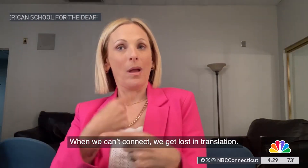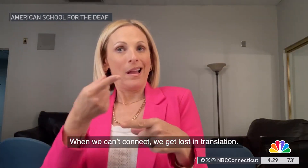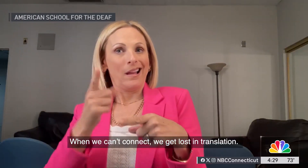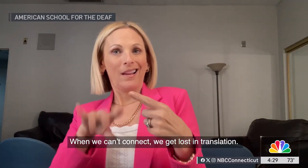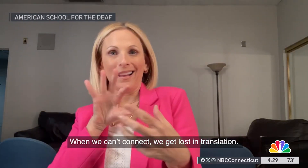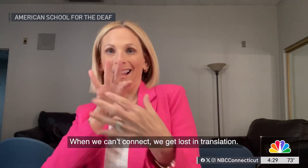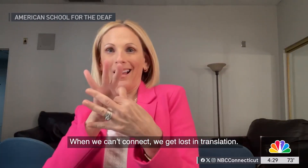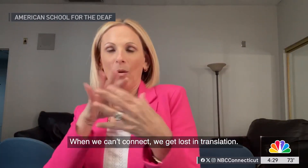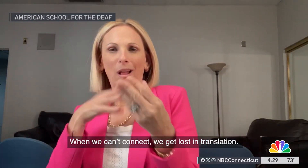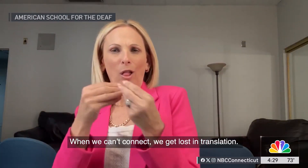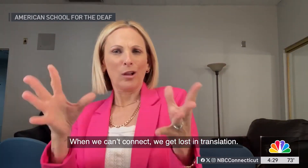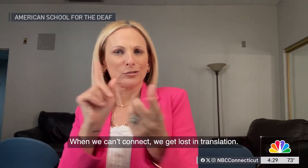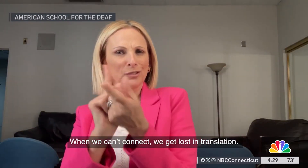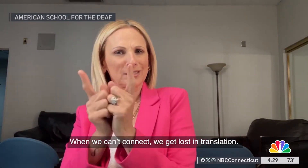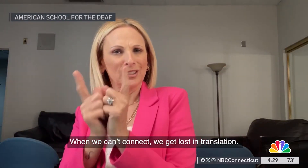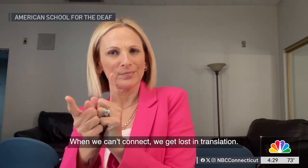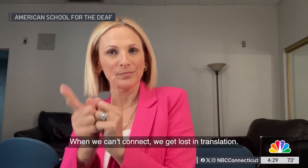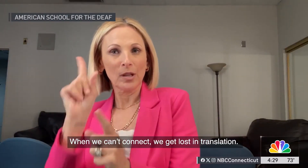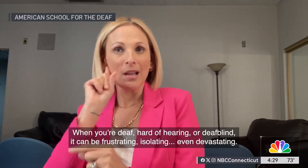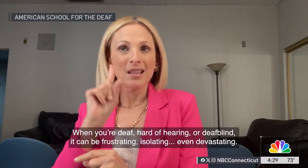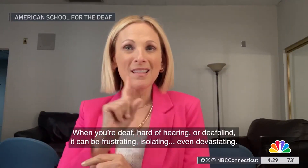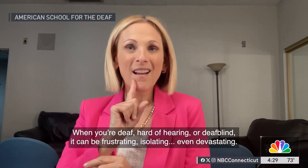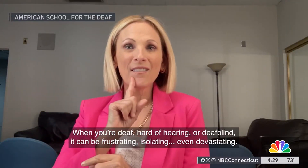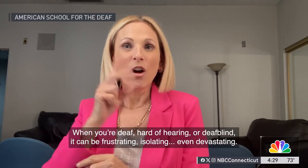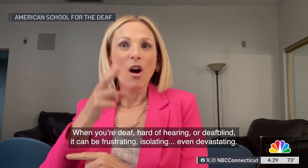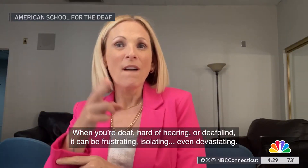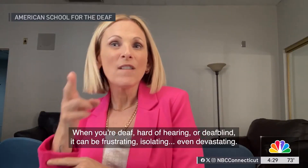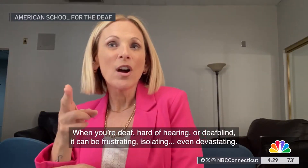k about that shower risk for eastern Connecticut. And we'll